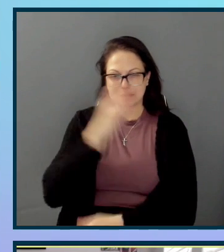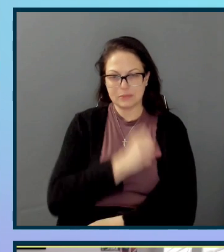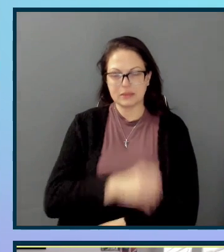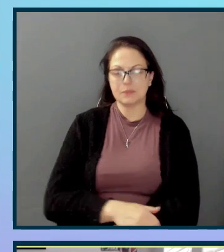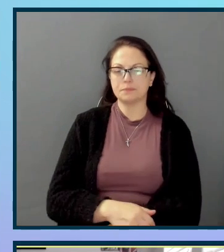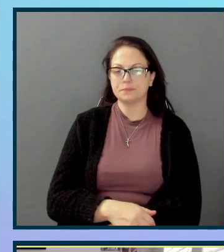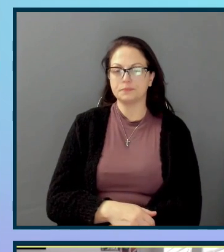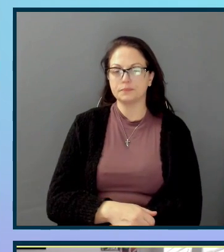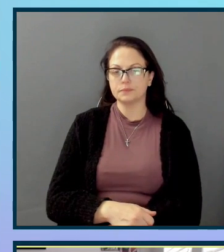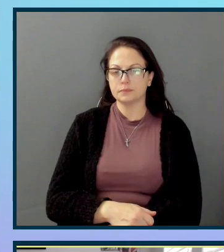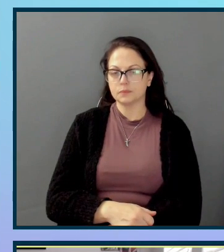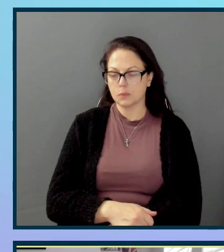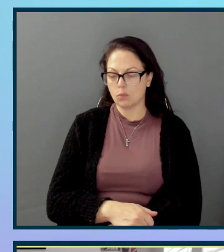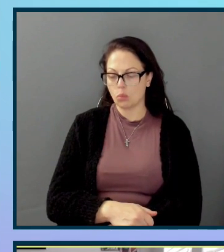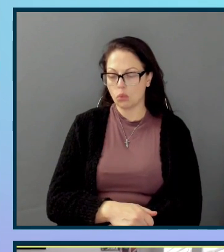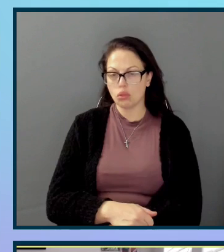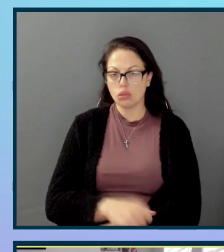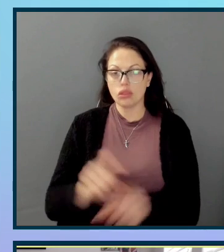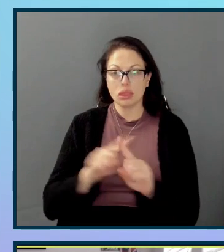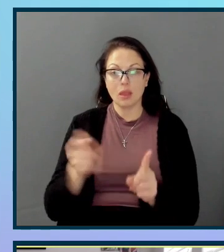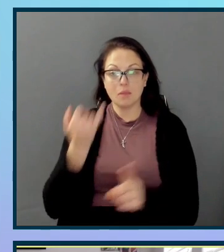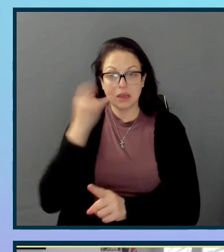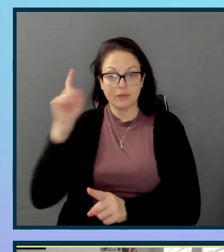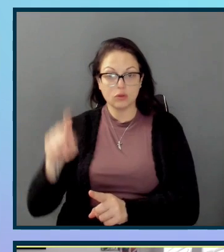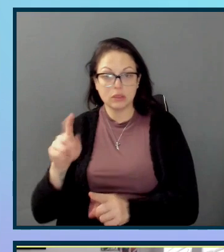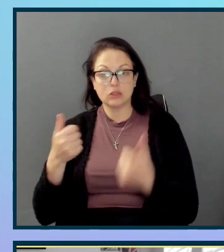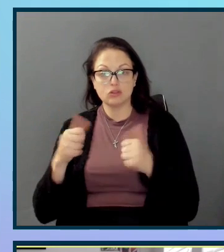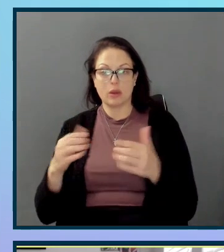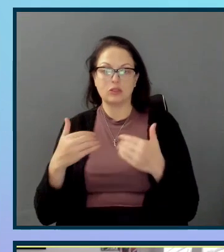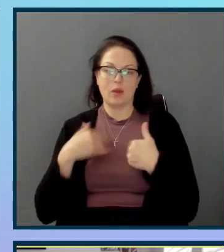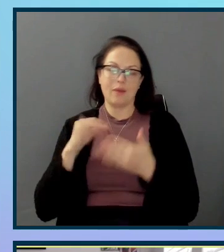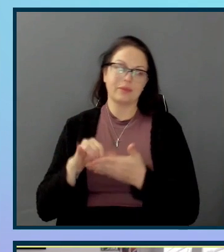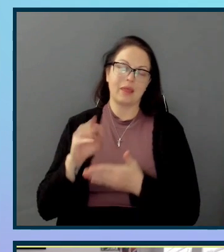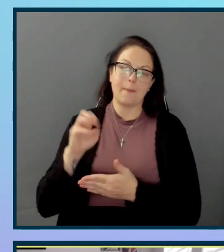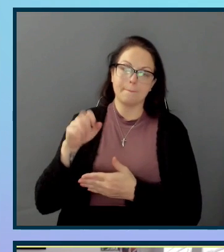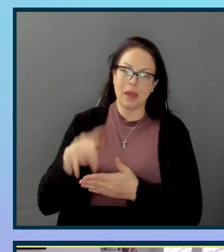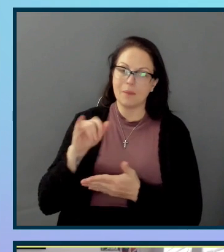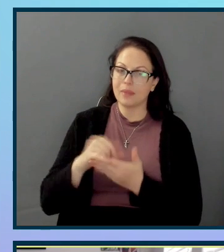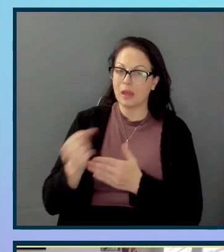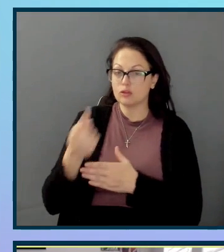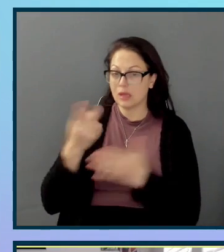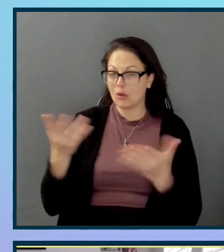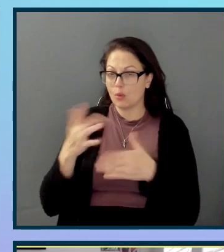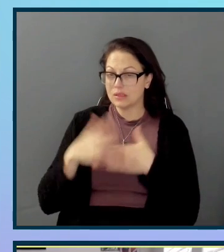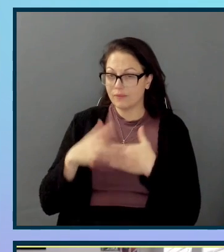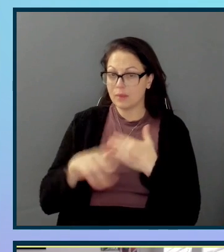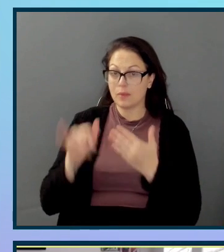But if you need to try to have that map, that understanding of what's available, that's what this session is for: